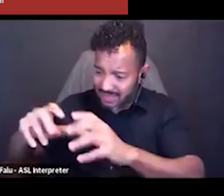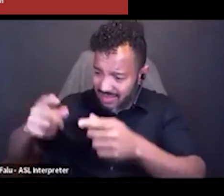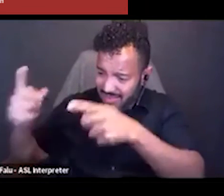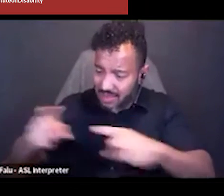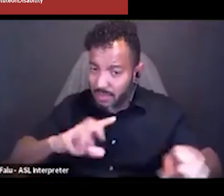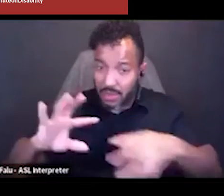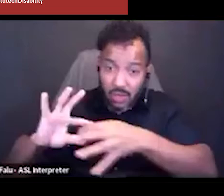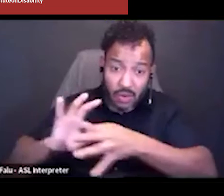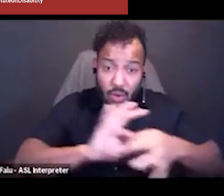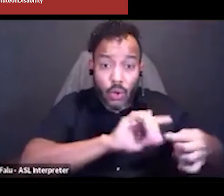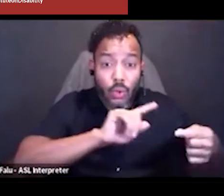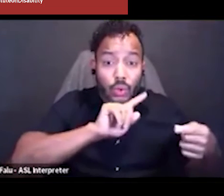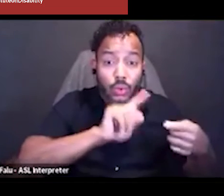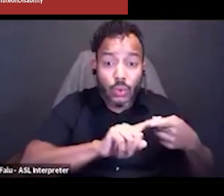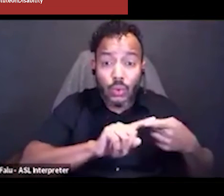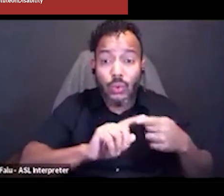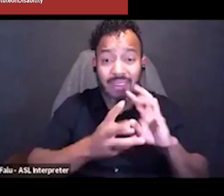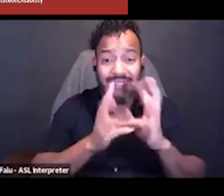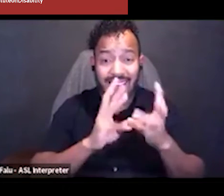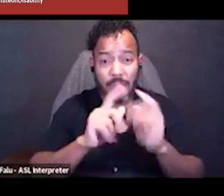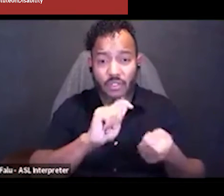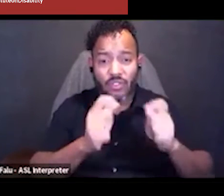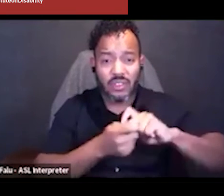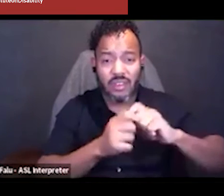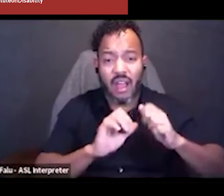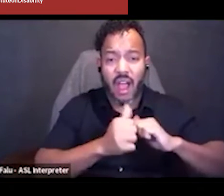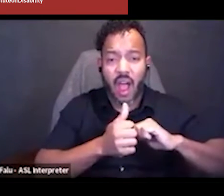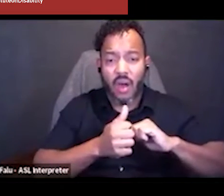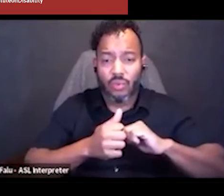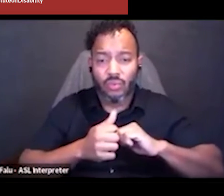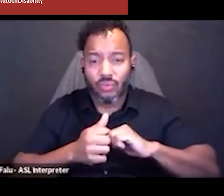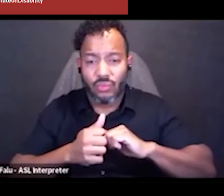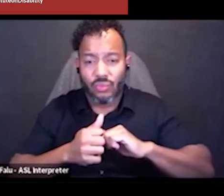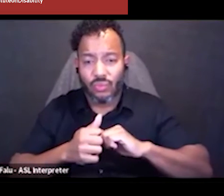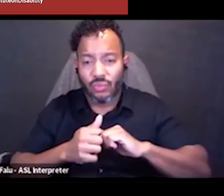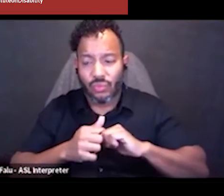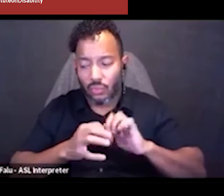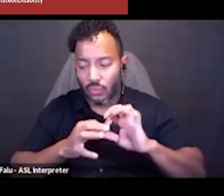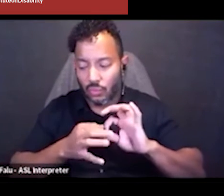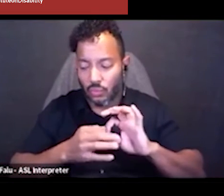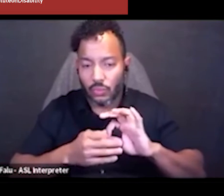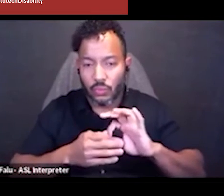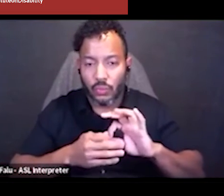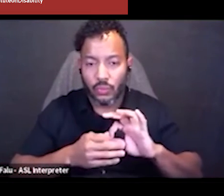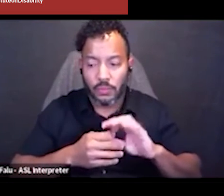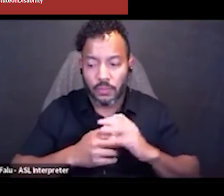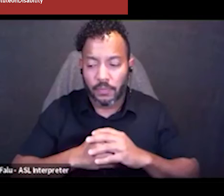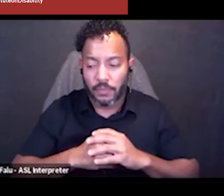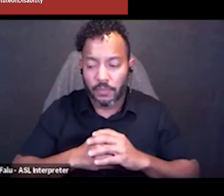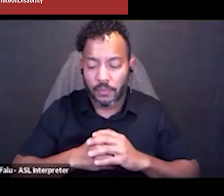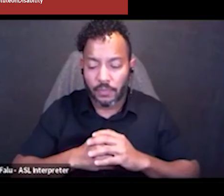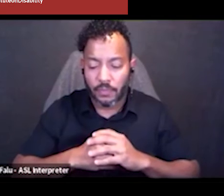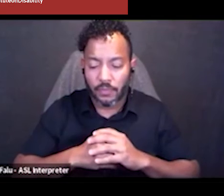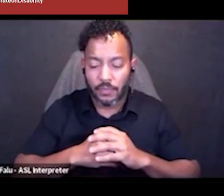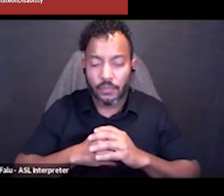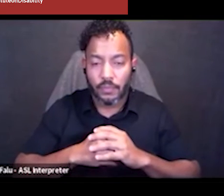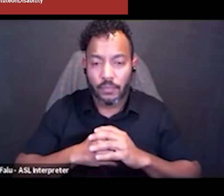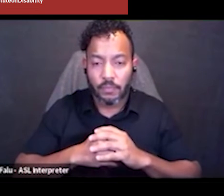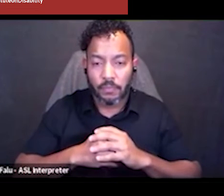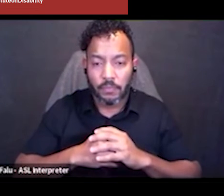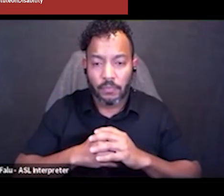Thank you very much marks reI can't and Tyree, thank you so much for speaking with